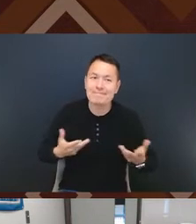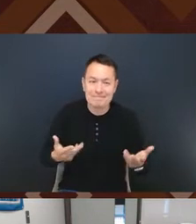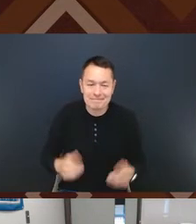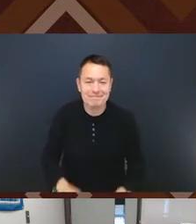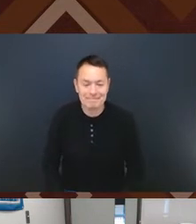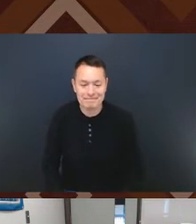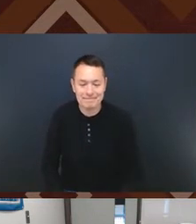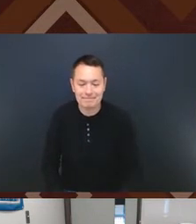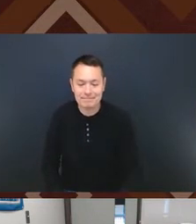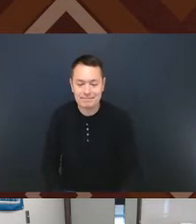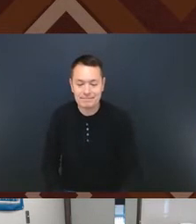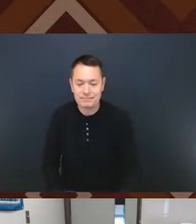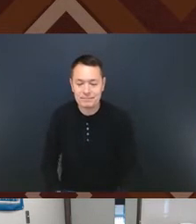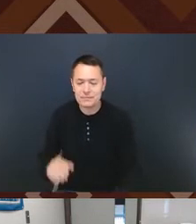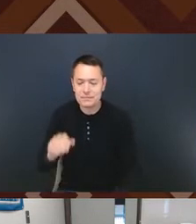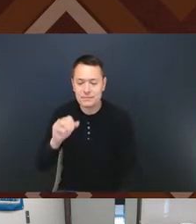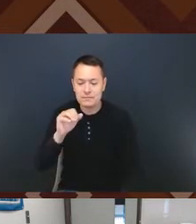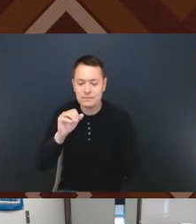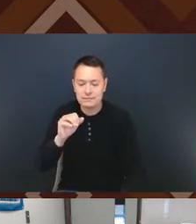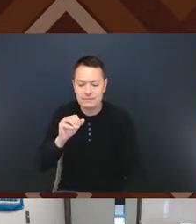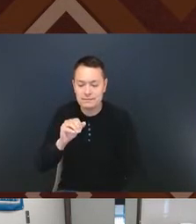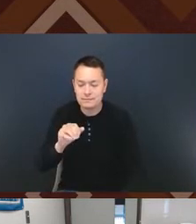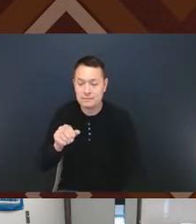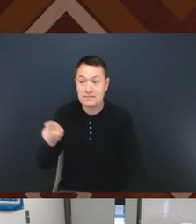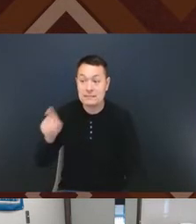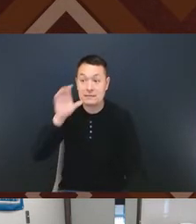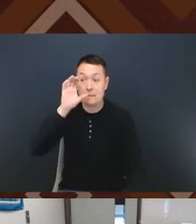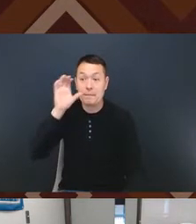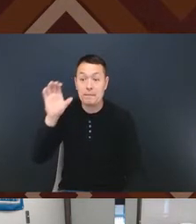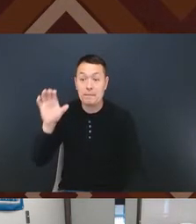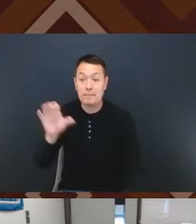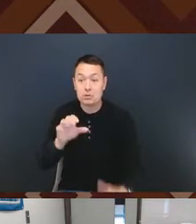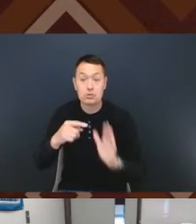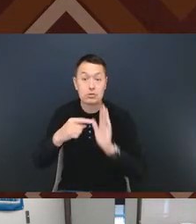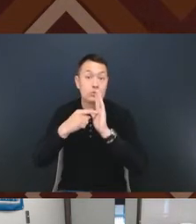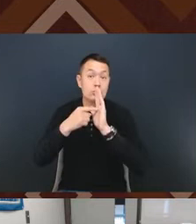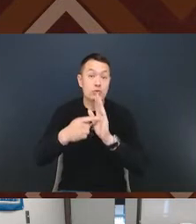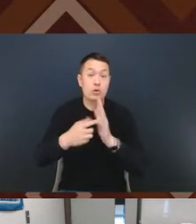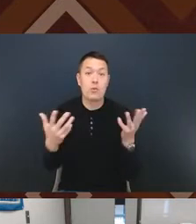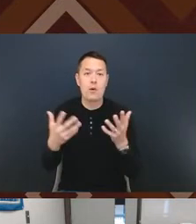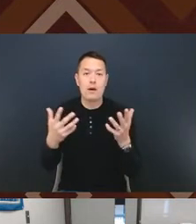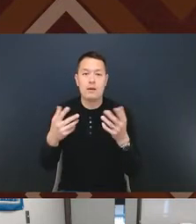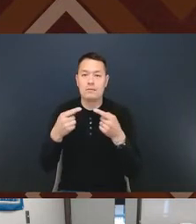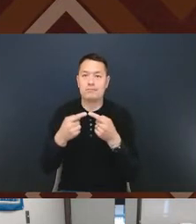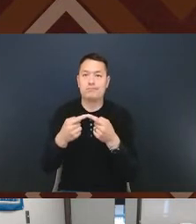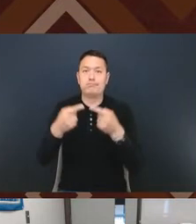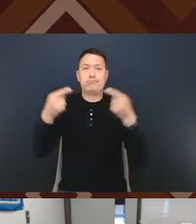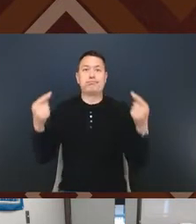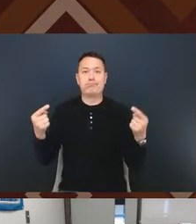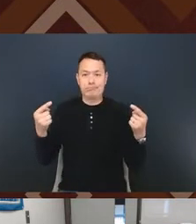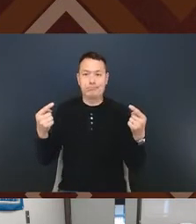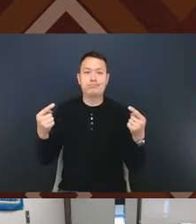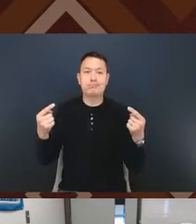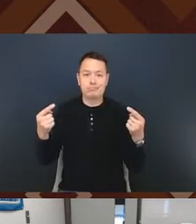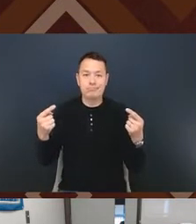and so but these pictures then show a very stark contrast then with that that that headline on the bottom